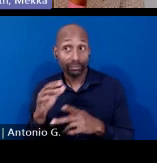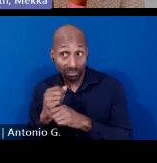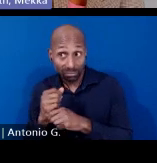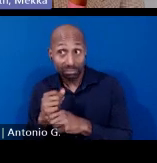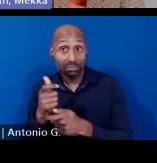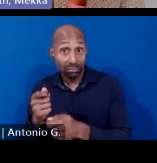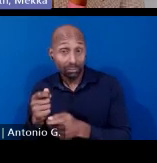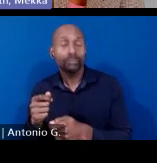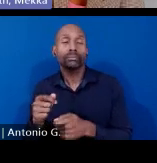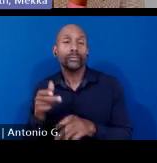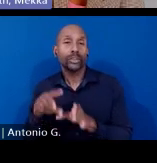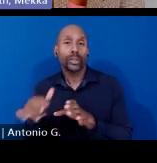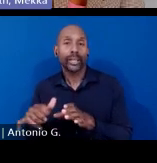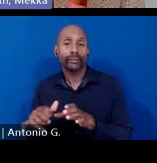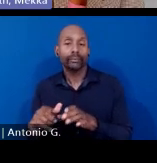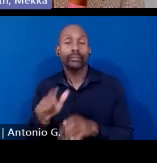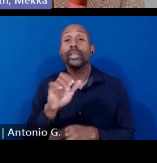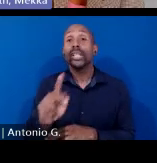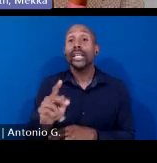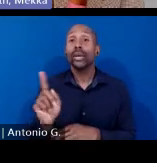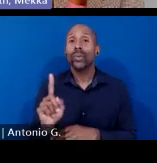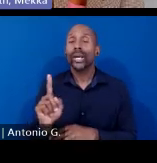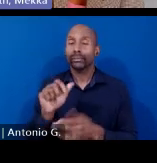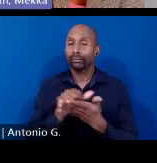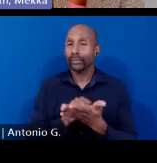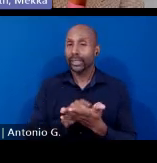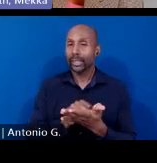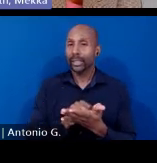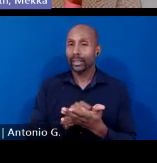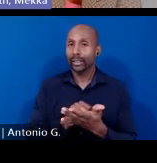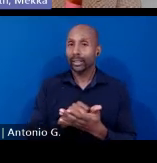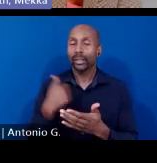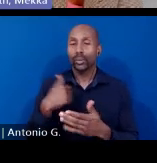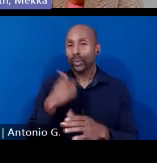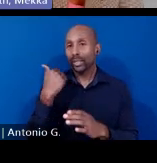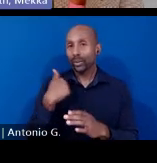You can find those links in your agenda which was most recently emailed to you last night.